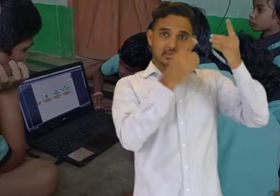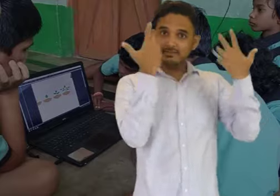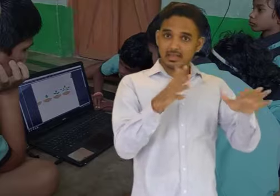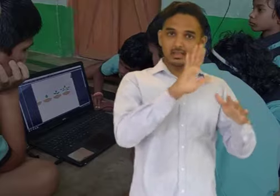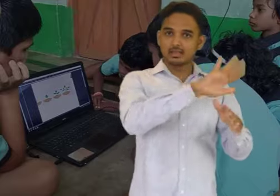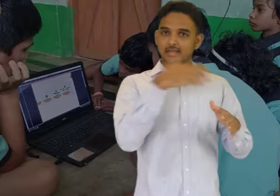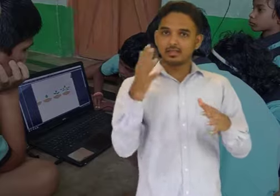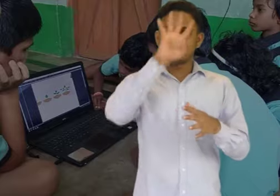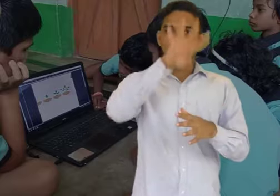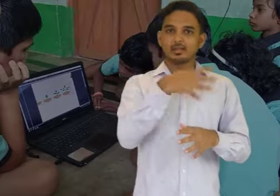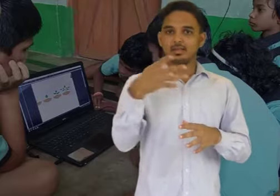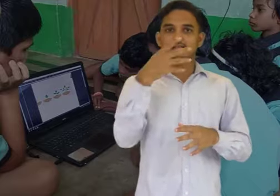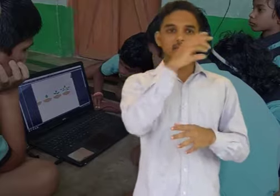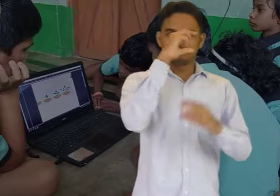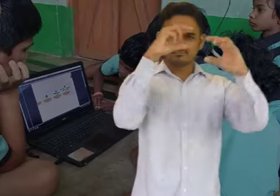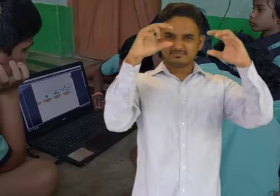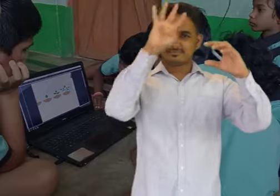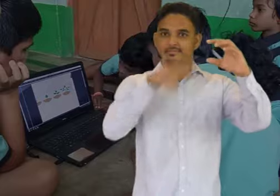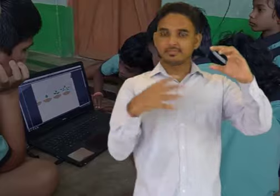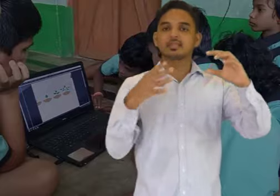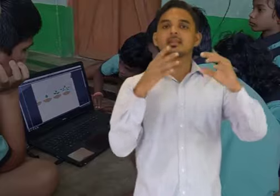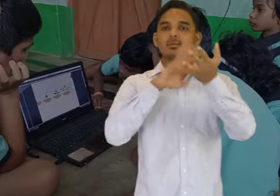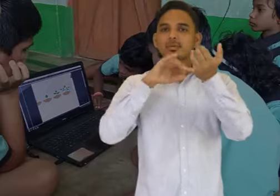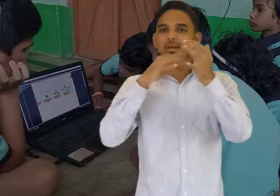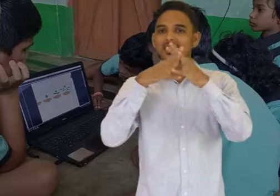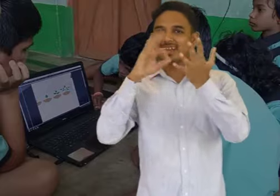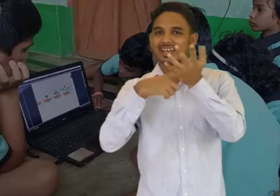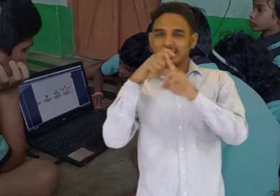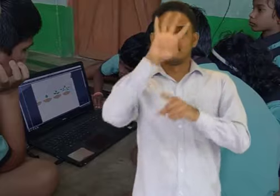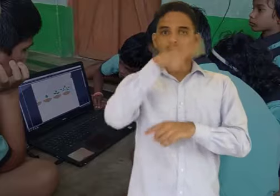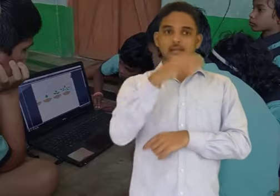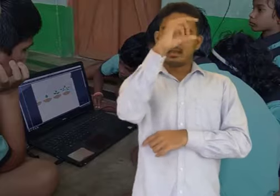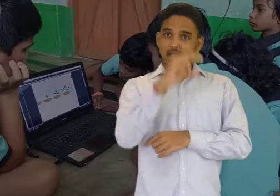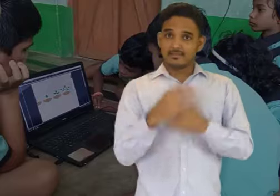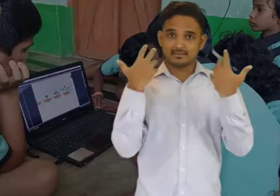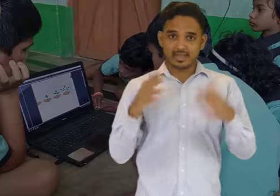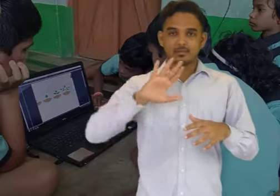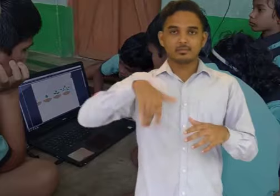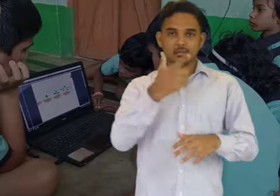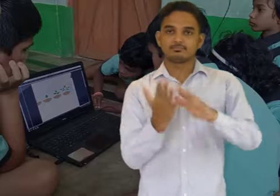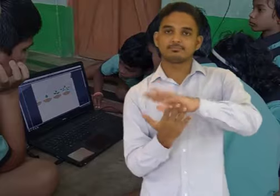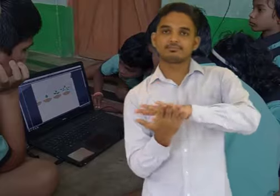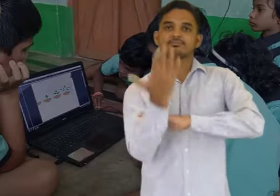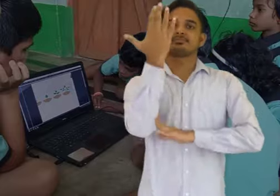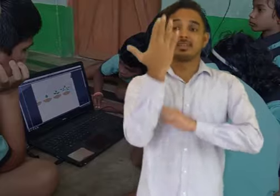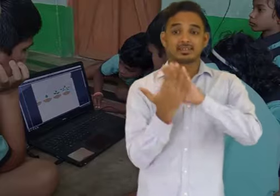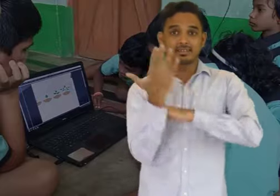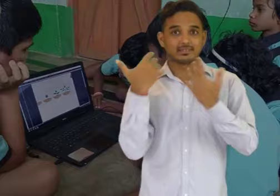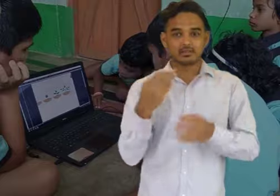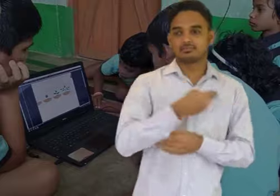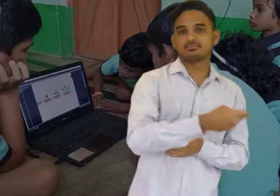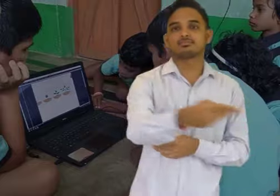due to not having the visual support downloaded pictures from google